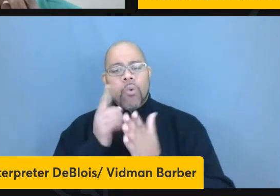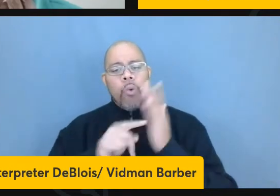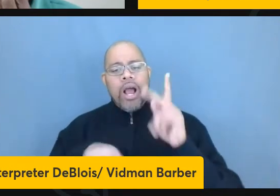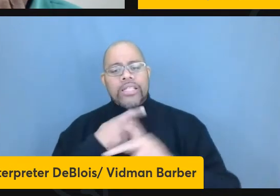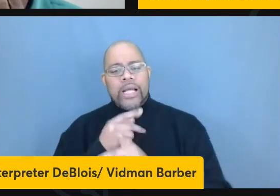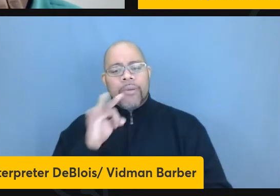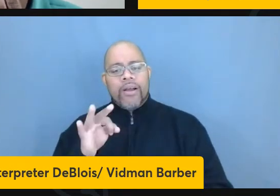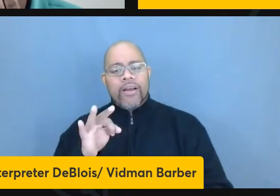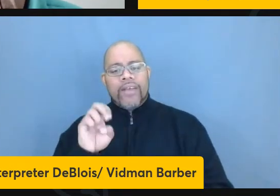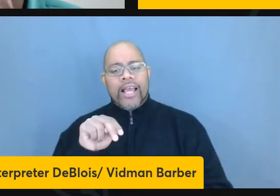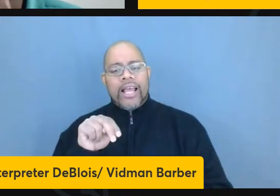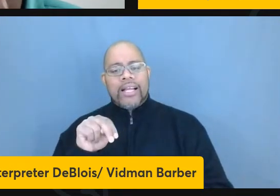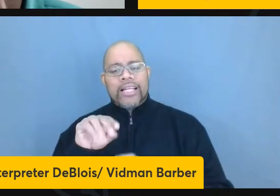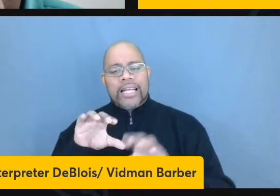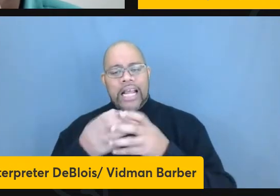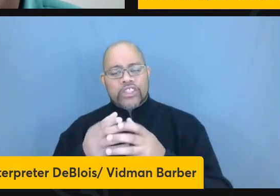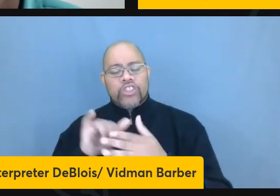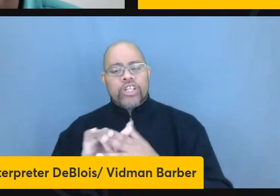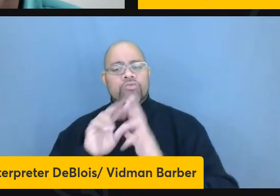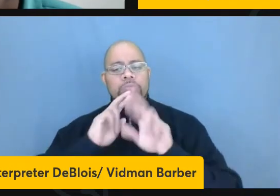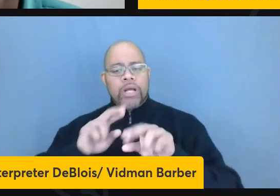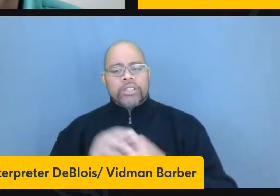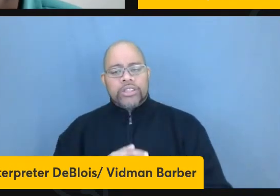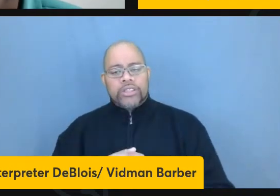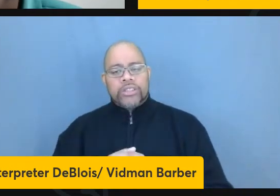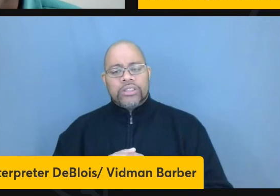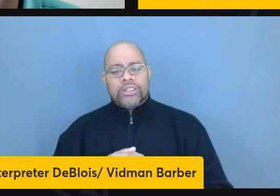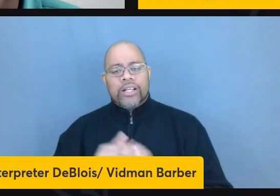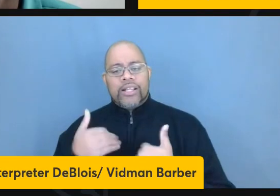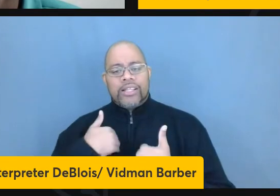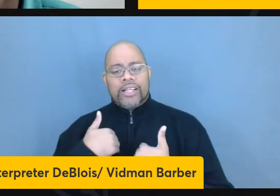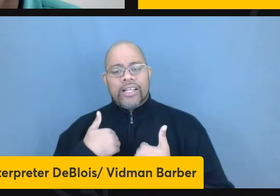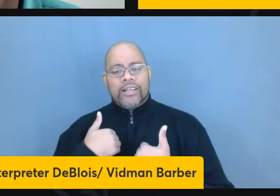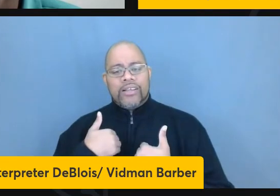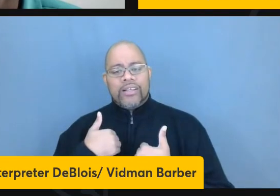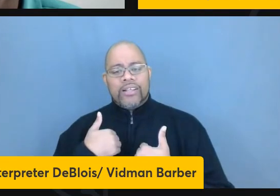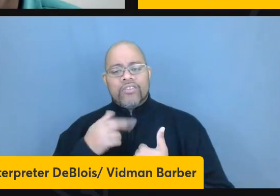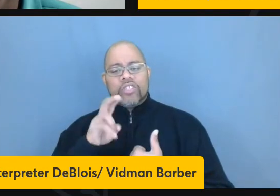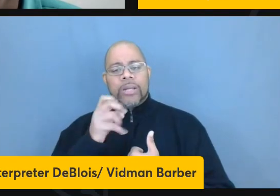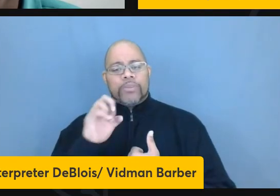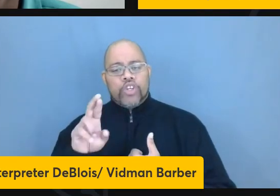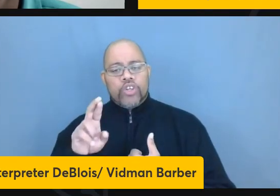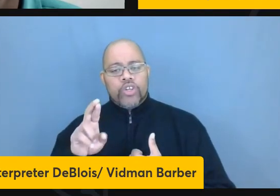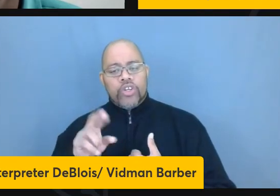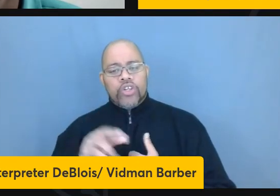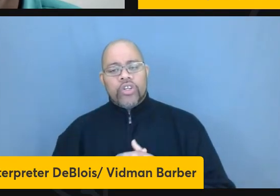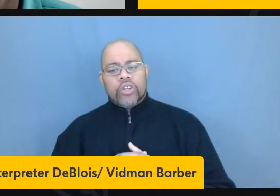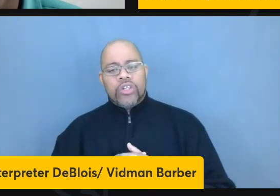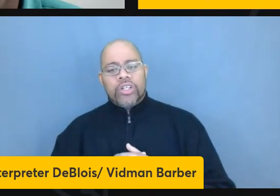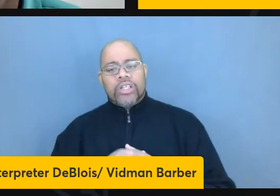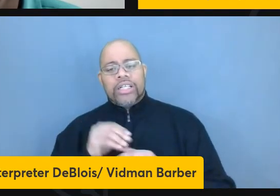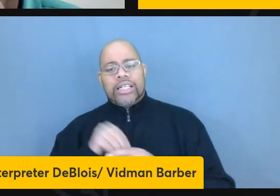NK cells was responding? Is there a ligand receptor interaction involved in the in the in the reaction?